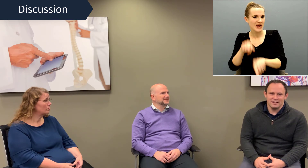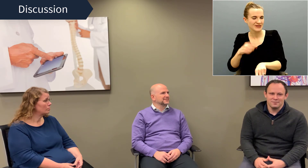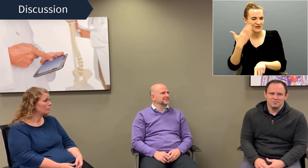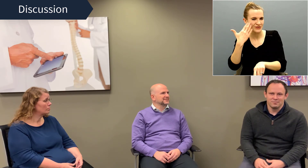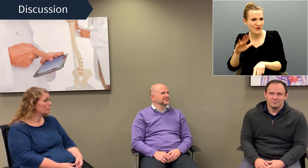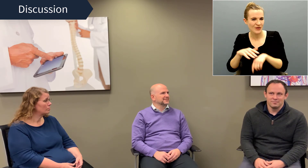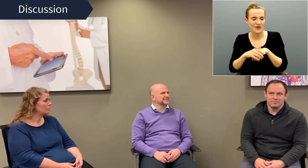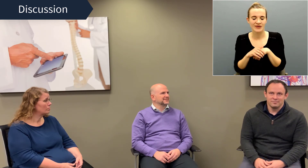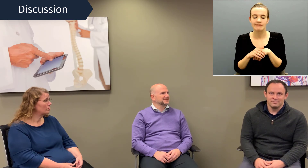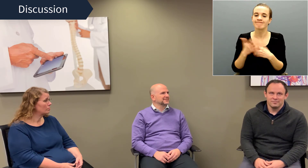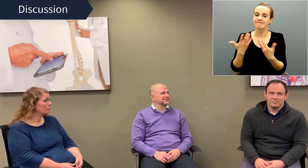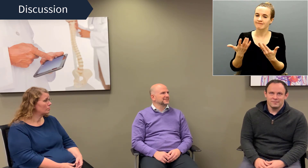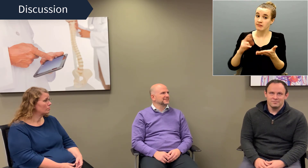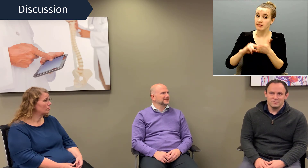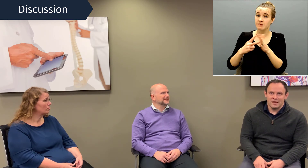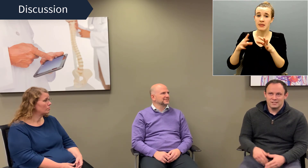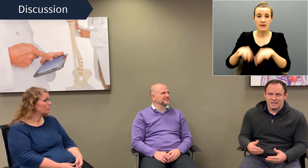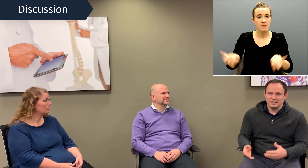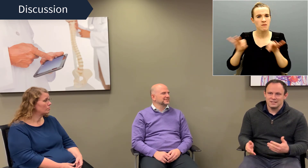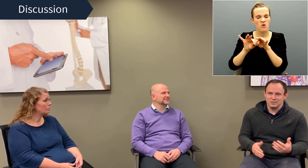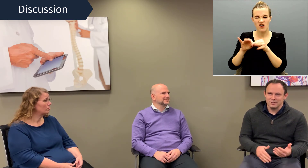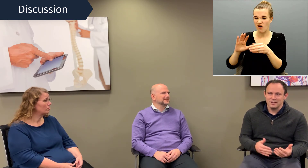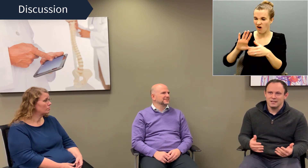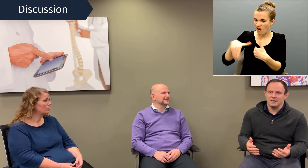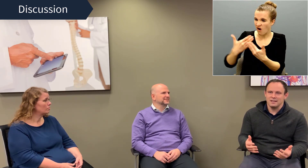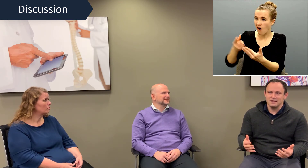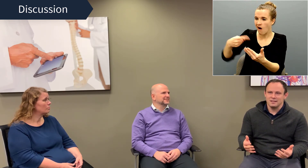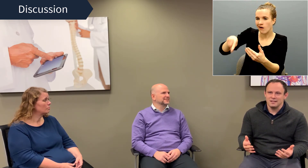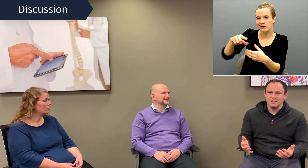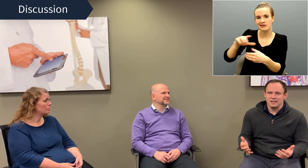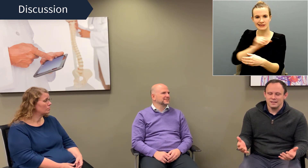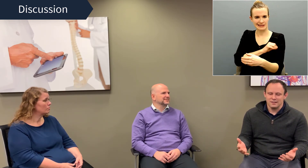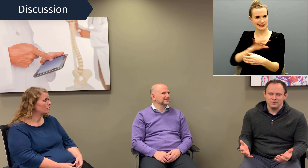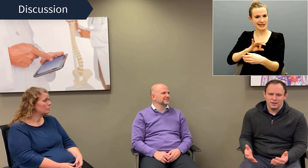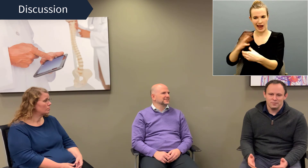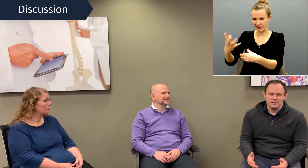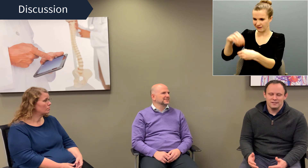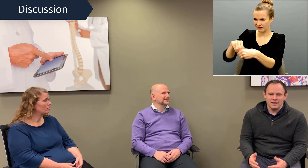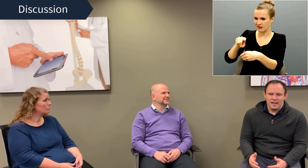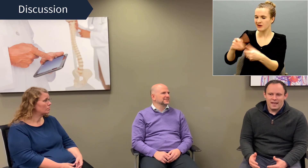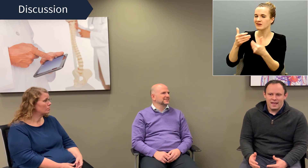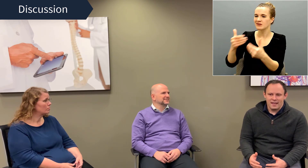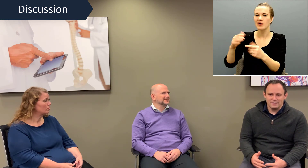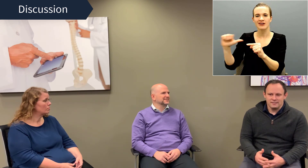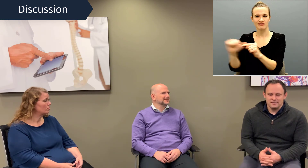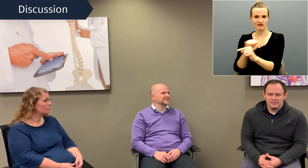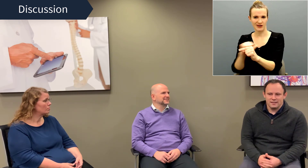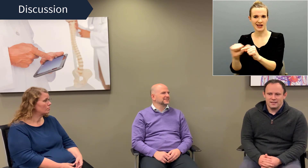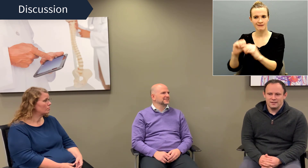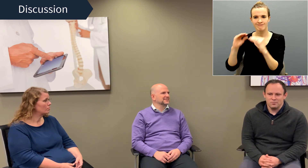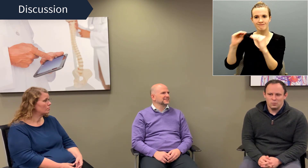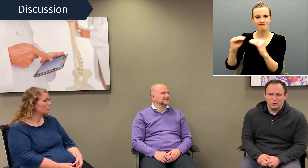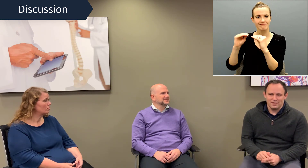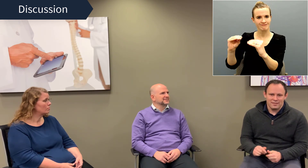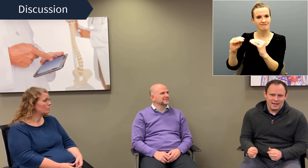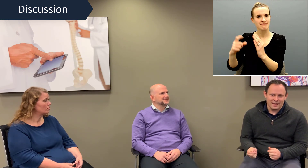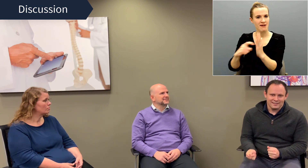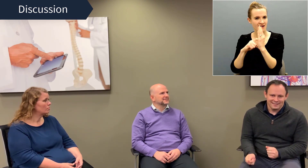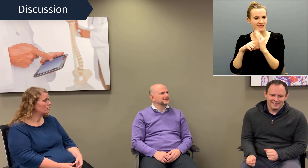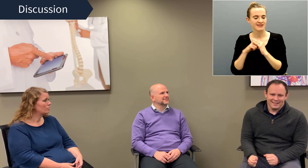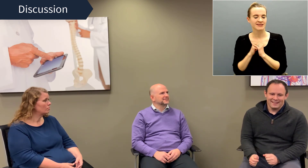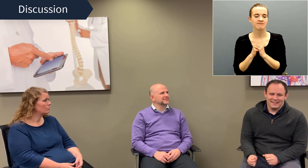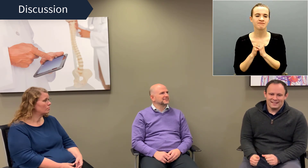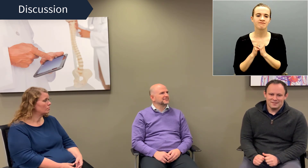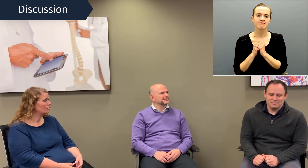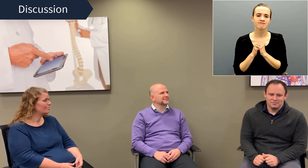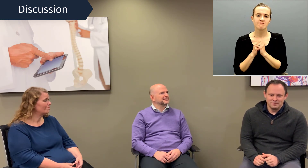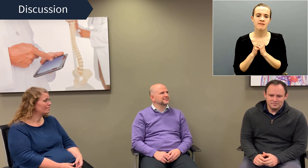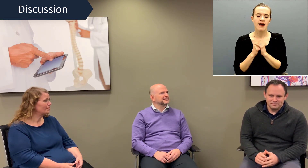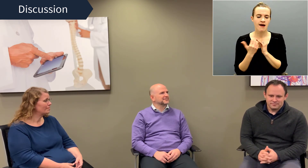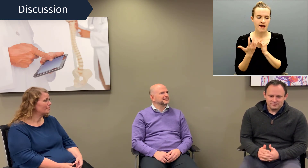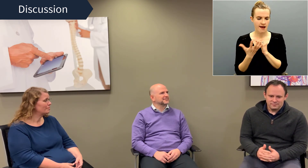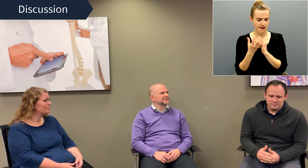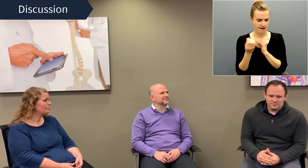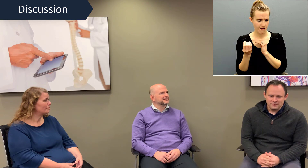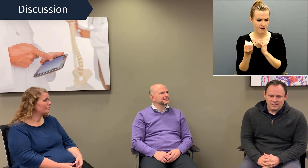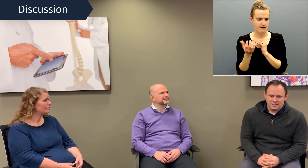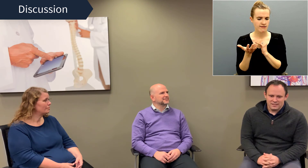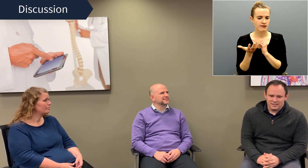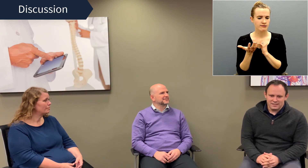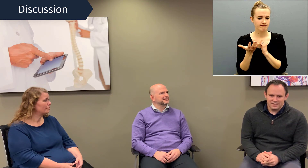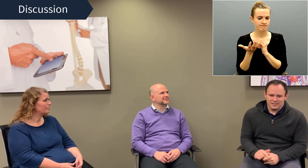um, education and training in in the clinic environment. And with that, it,